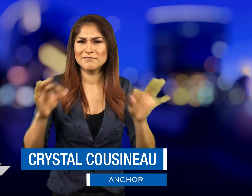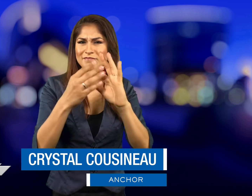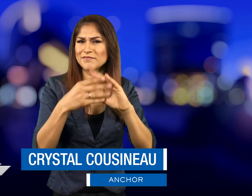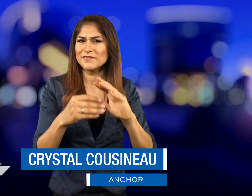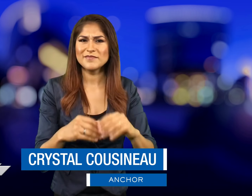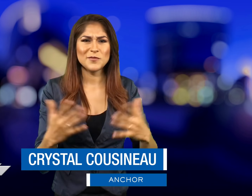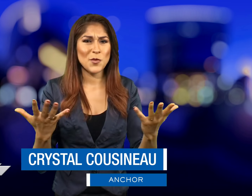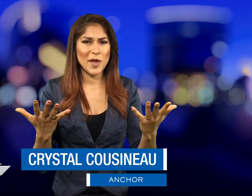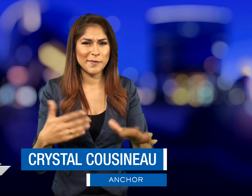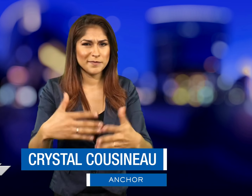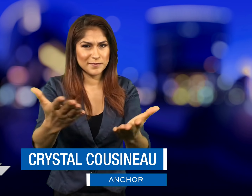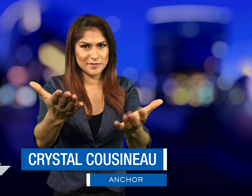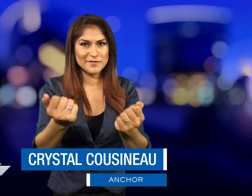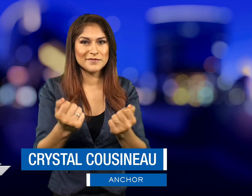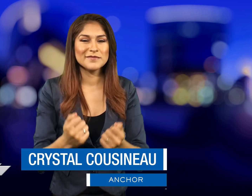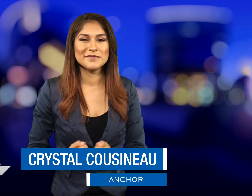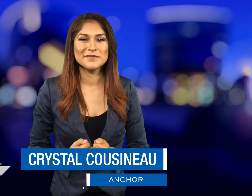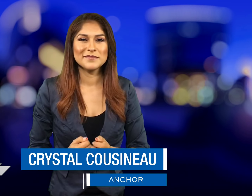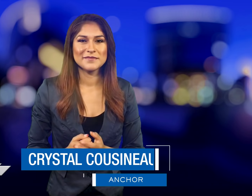Here are your top stories for today.